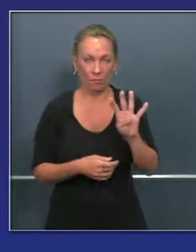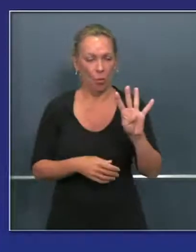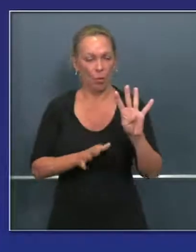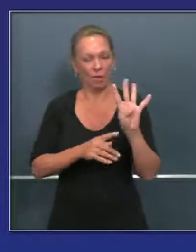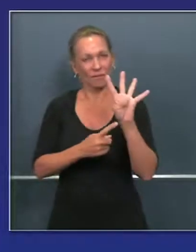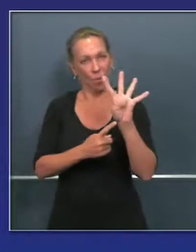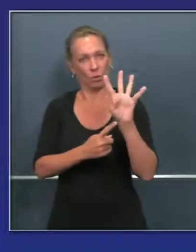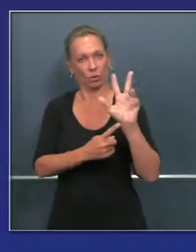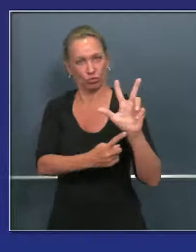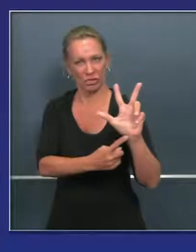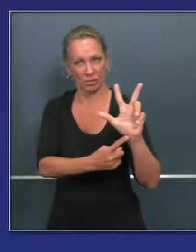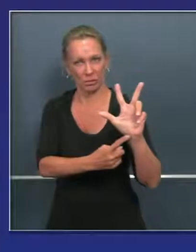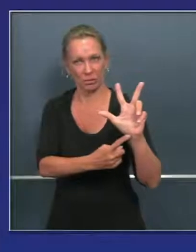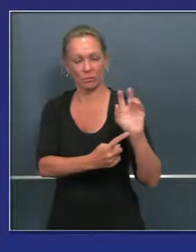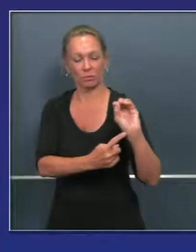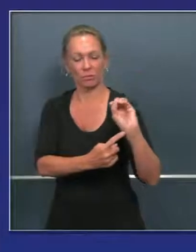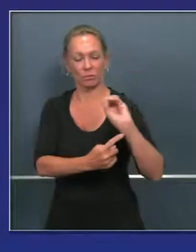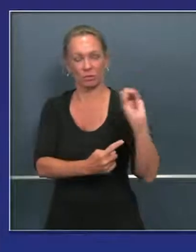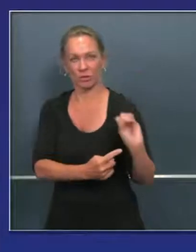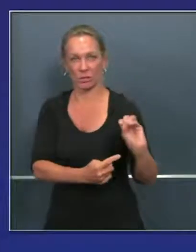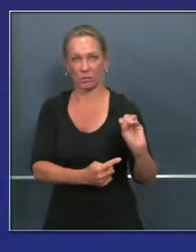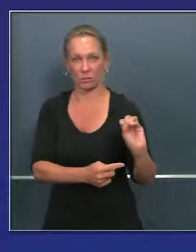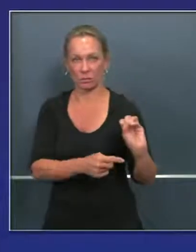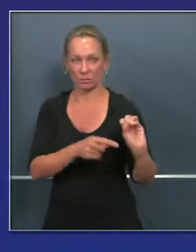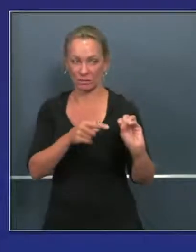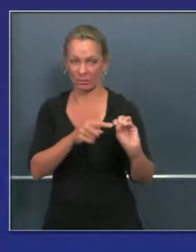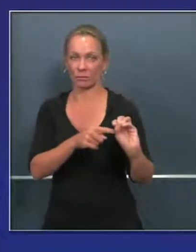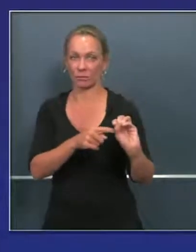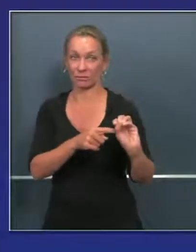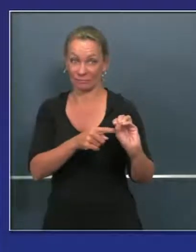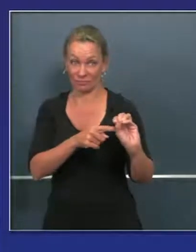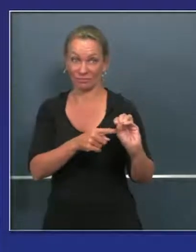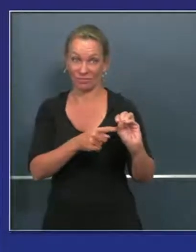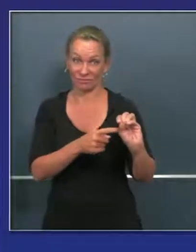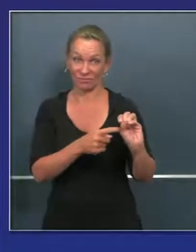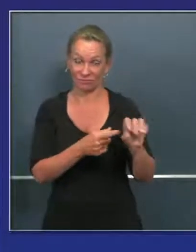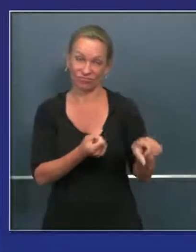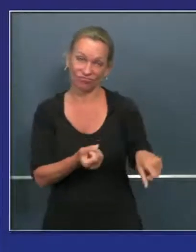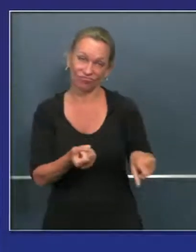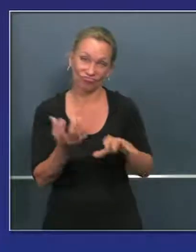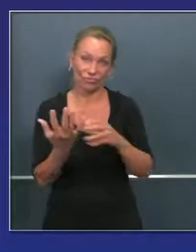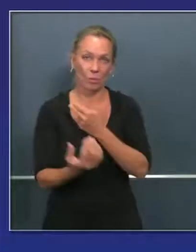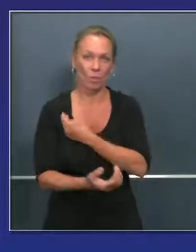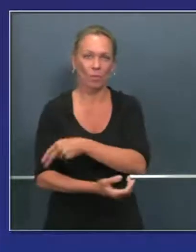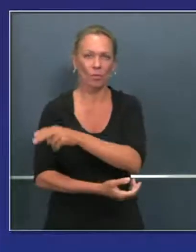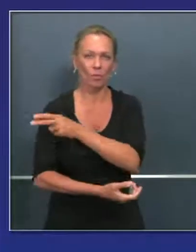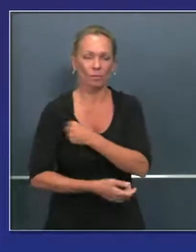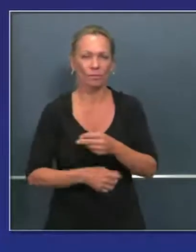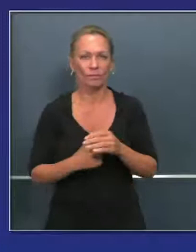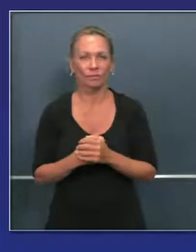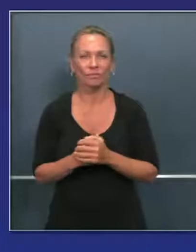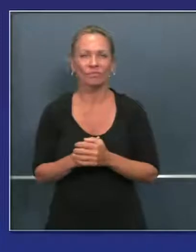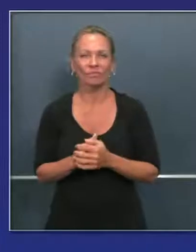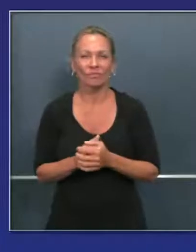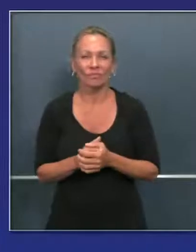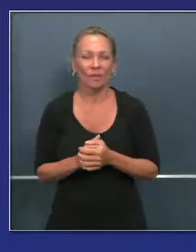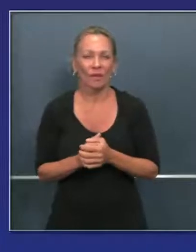moment all of these months when we did the stay at home order we didn't sit on our hands we worked